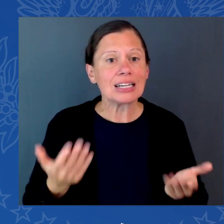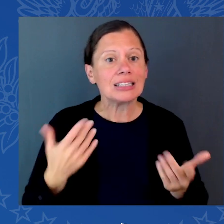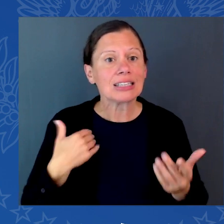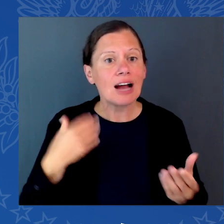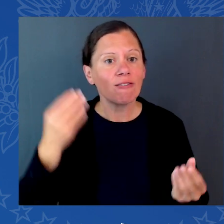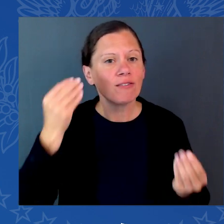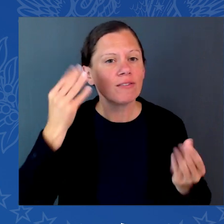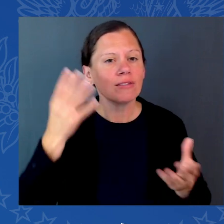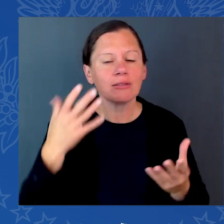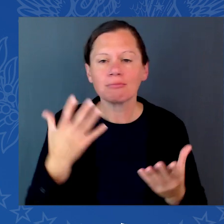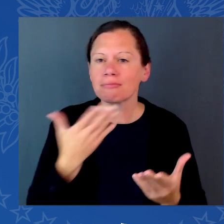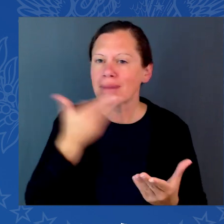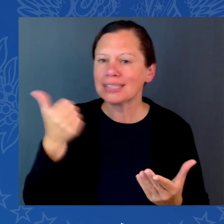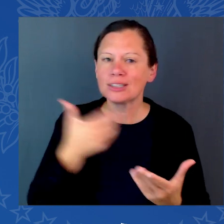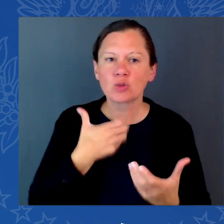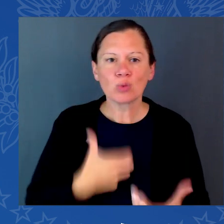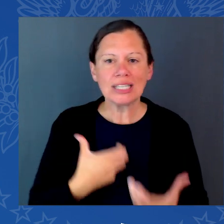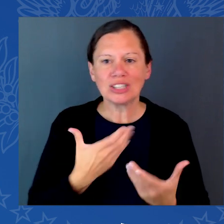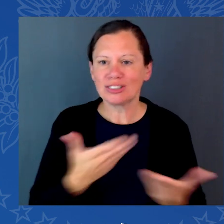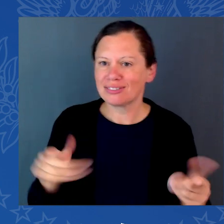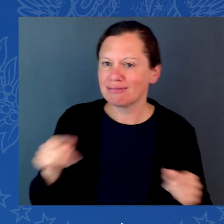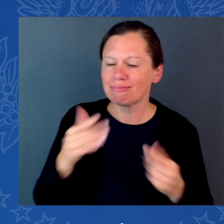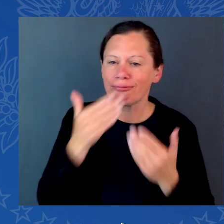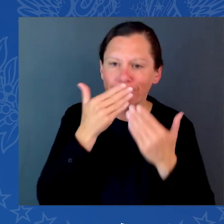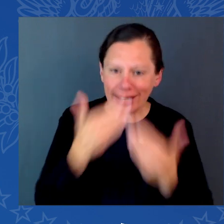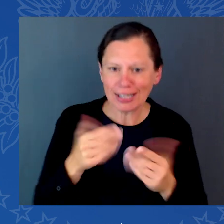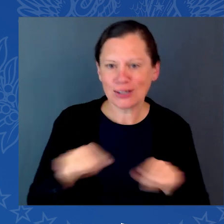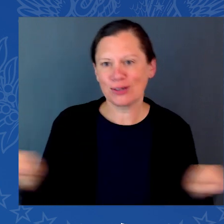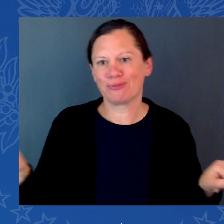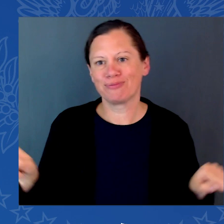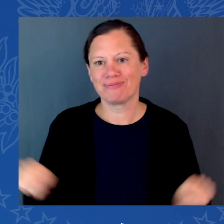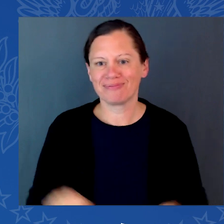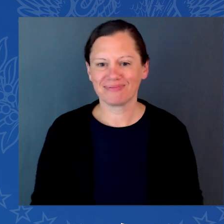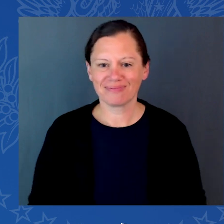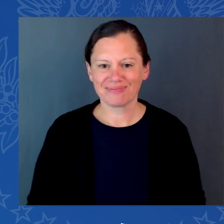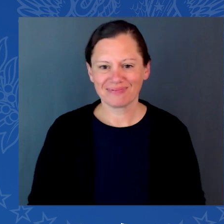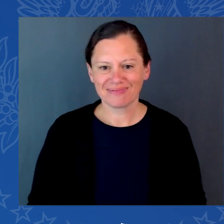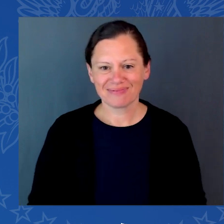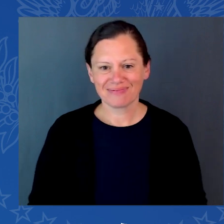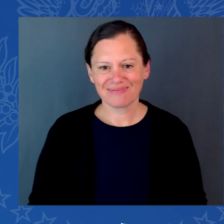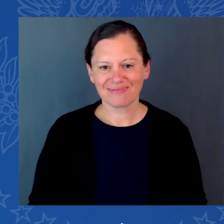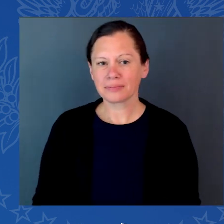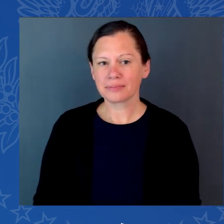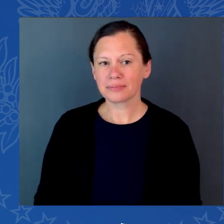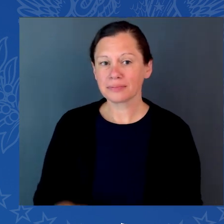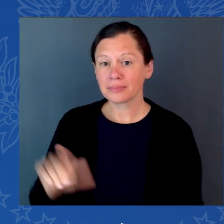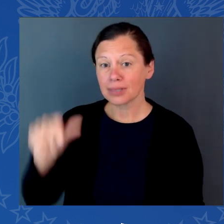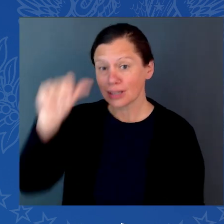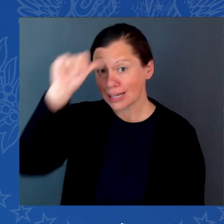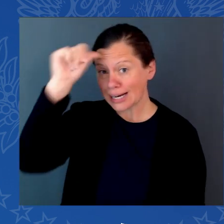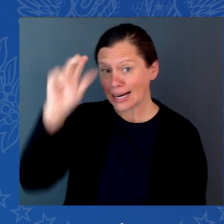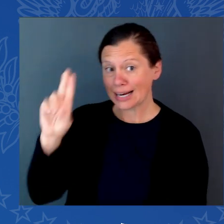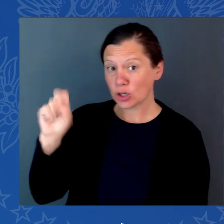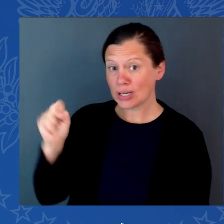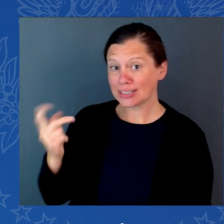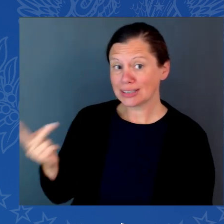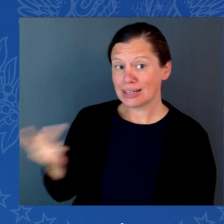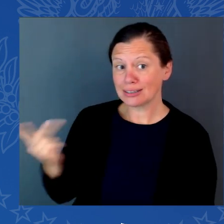India and the United States of America have co-chaired this initiative. And now, as the co-chair, I invite the president